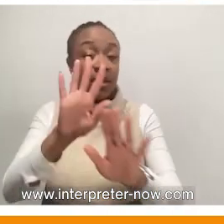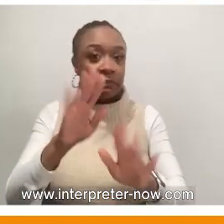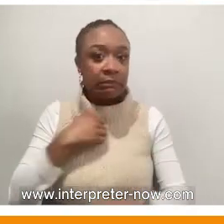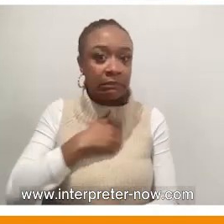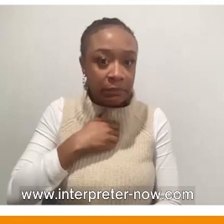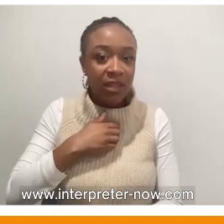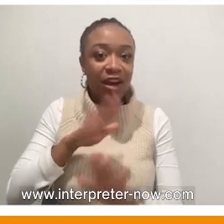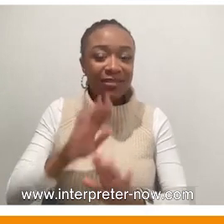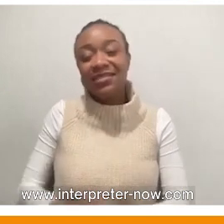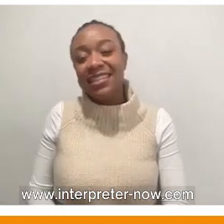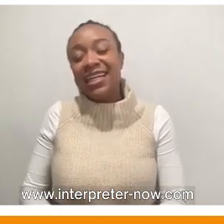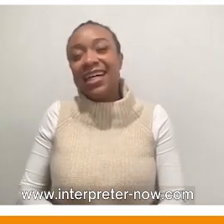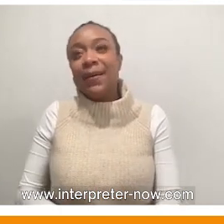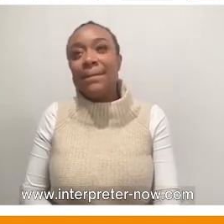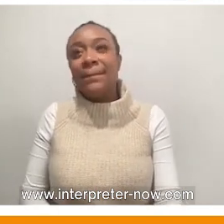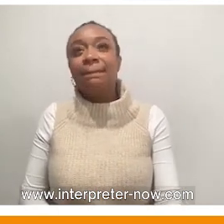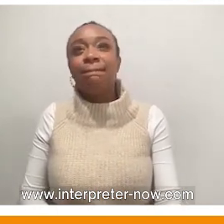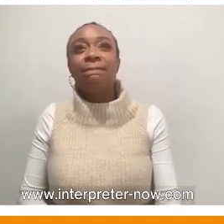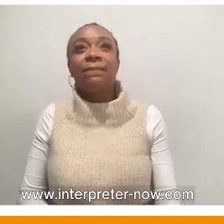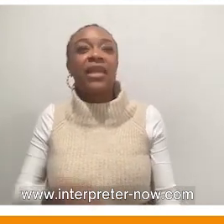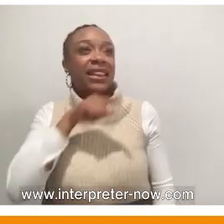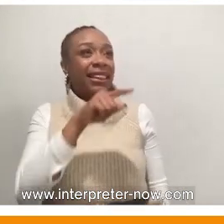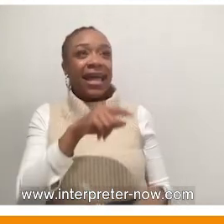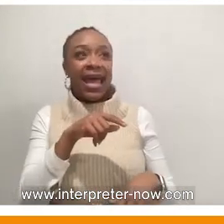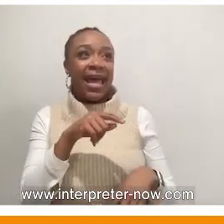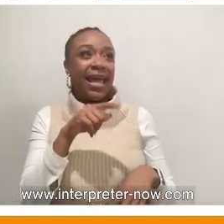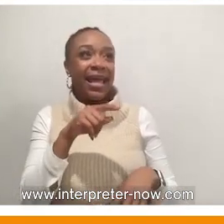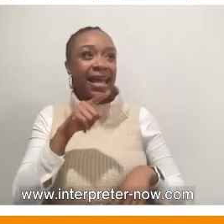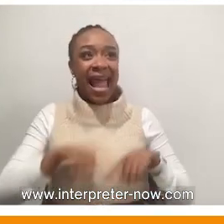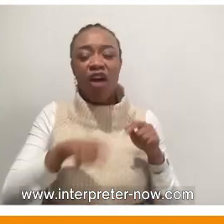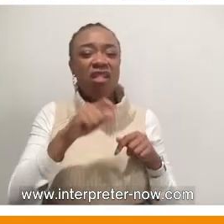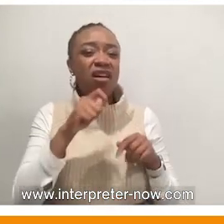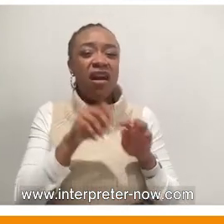Whatever it is, they're not capable or they're not worthy.